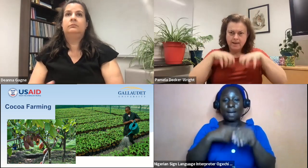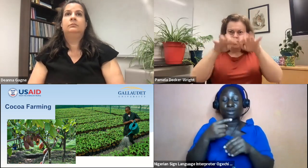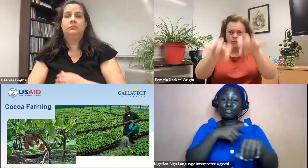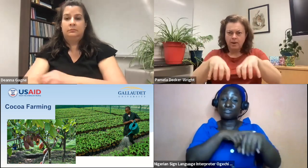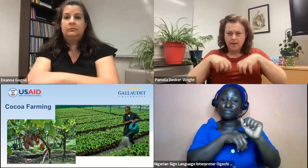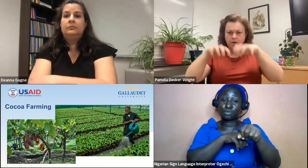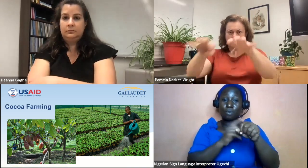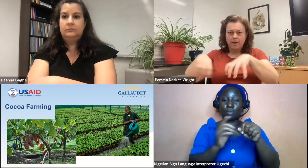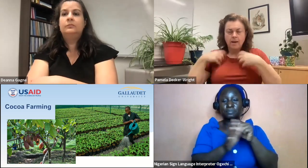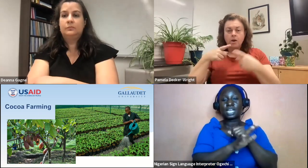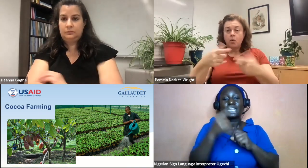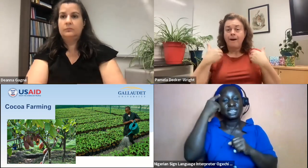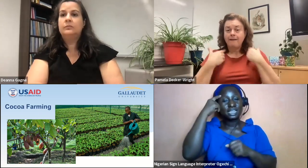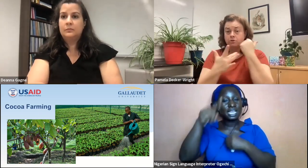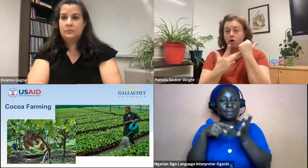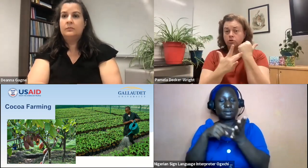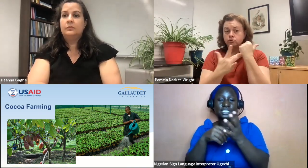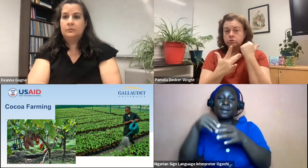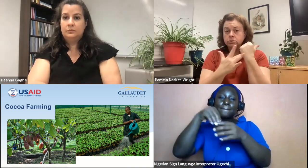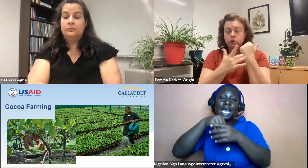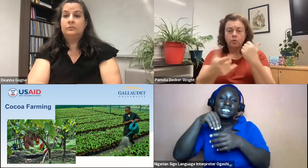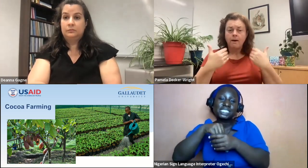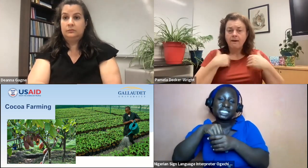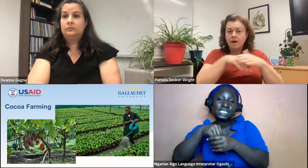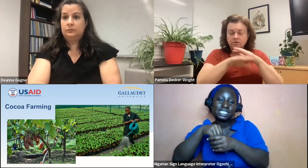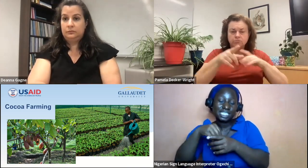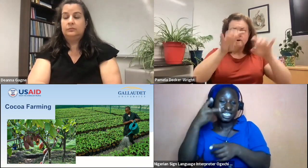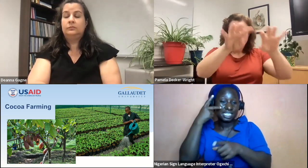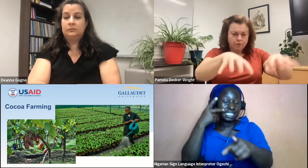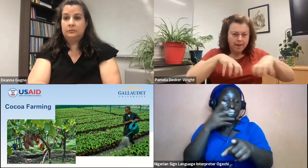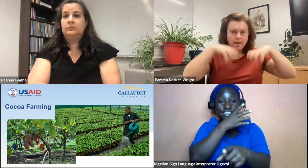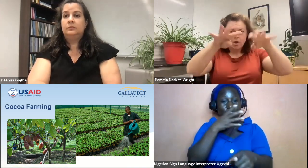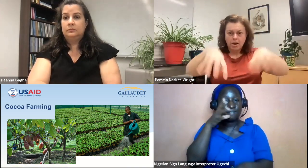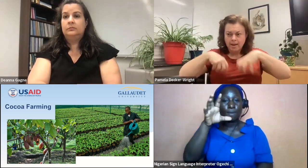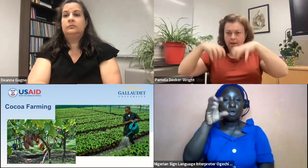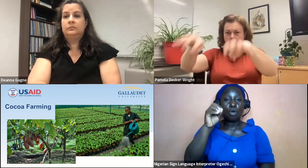and if you were to imagine setting these beds. There's certain technology that you can use